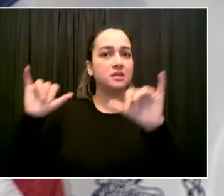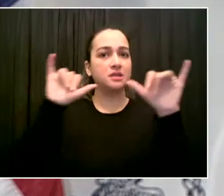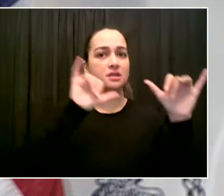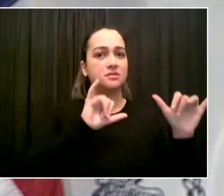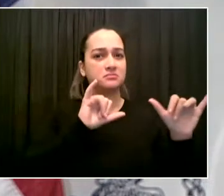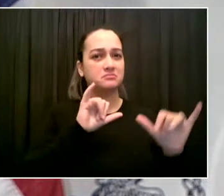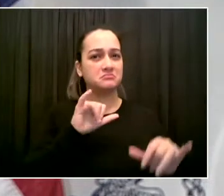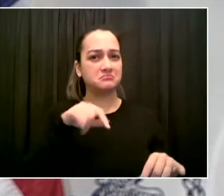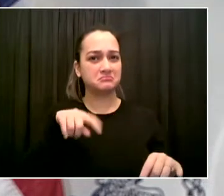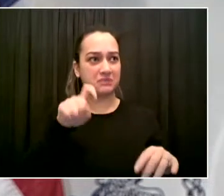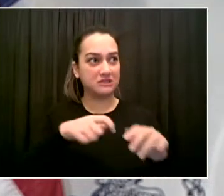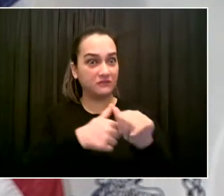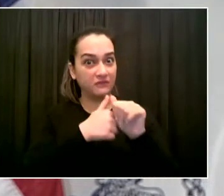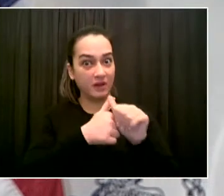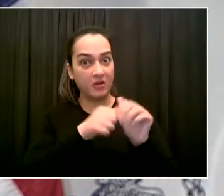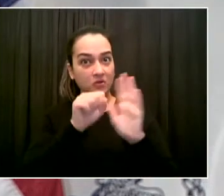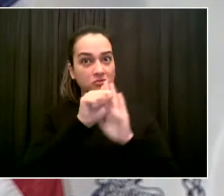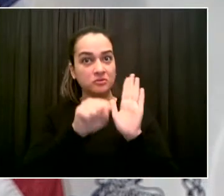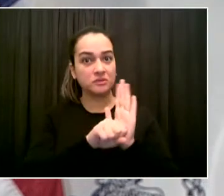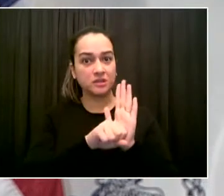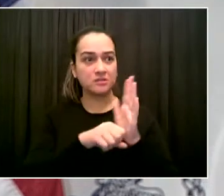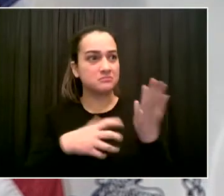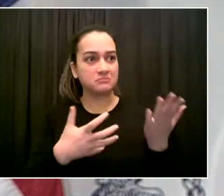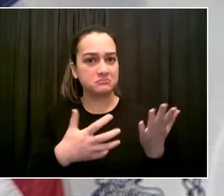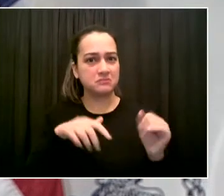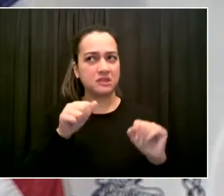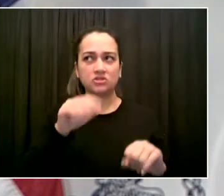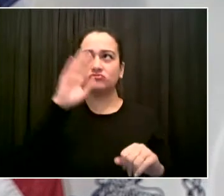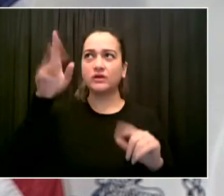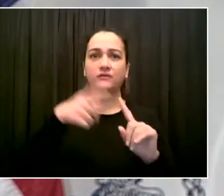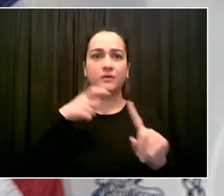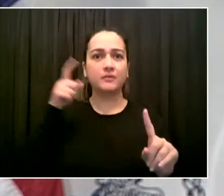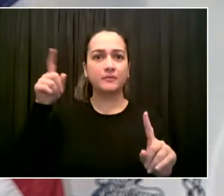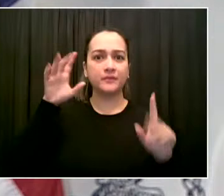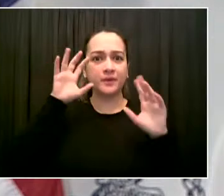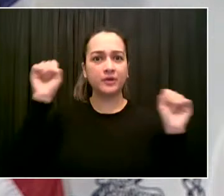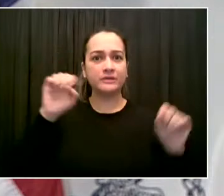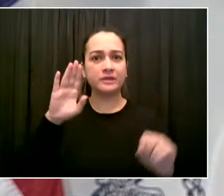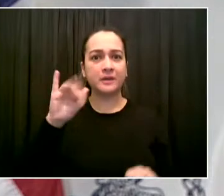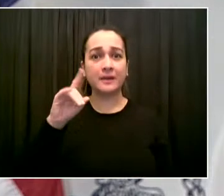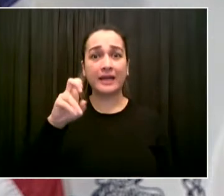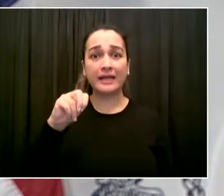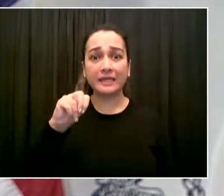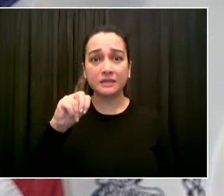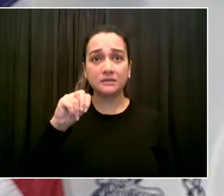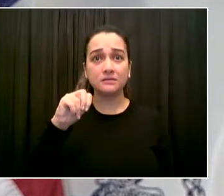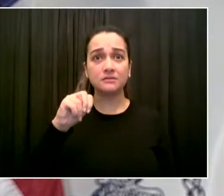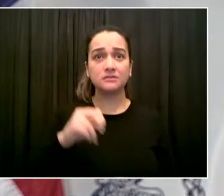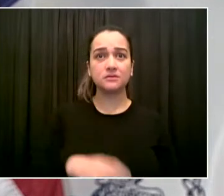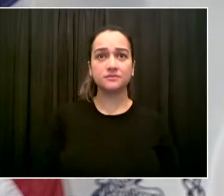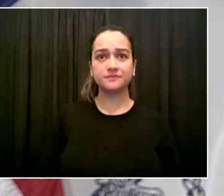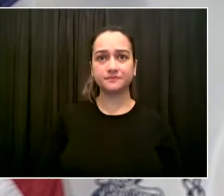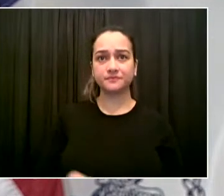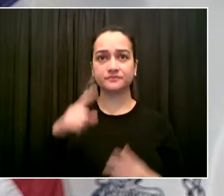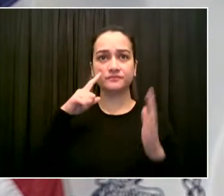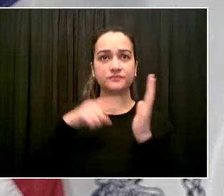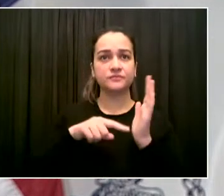THE BIDEN ADMINISTRATION. I SPOKE WITH THE MAYOR OF ATLANTA , HUGE,